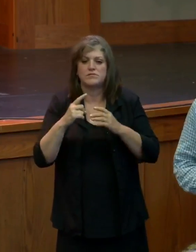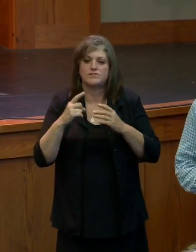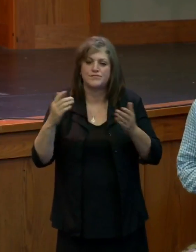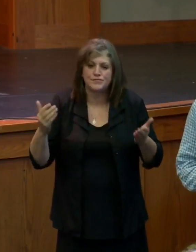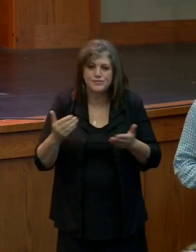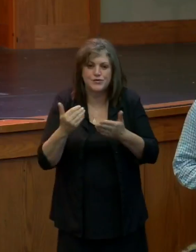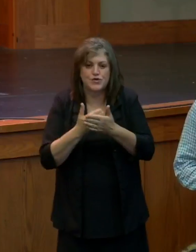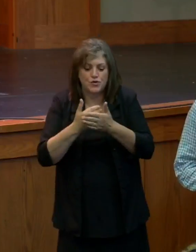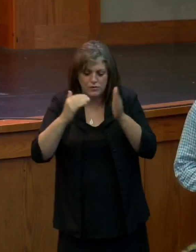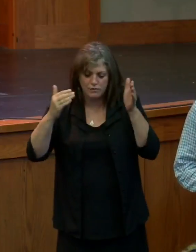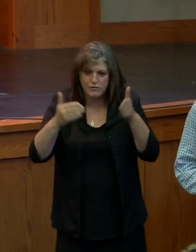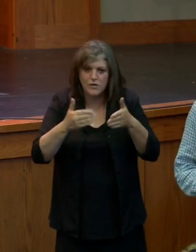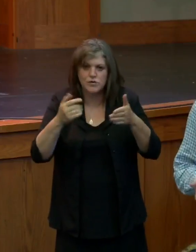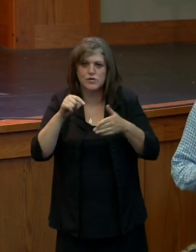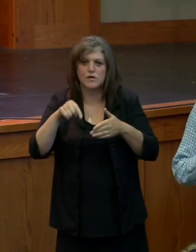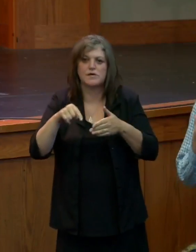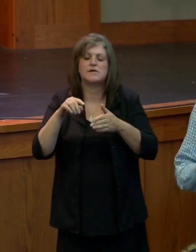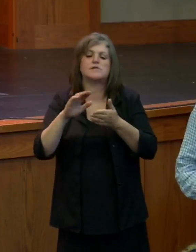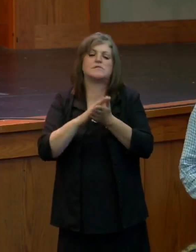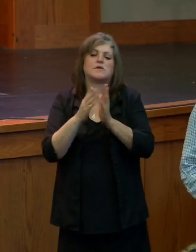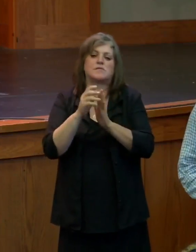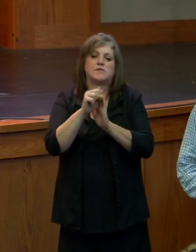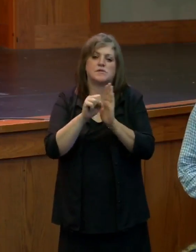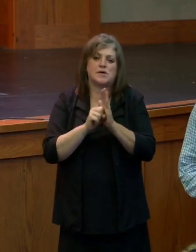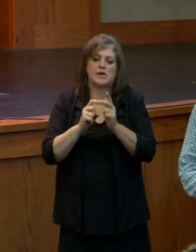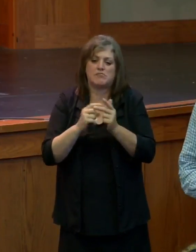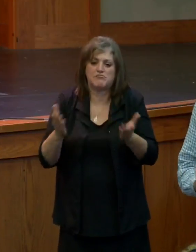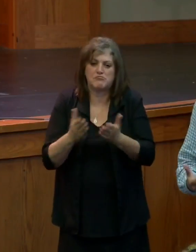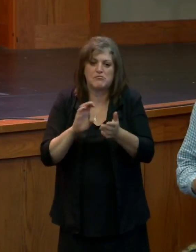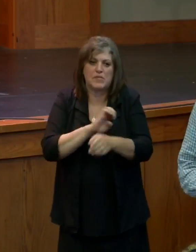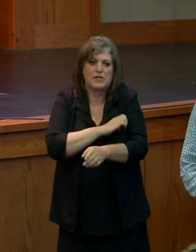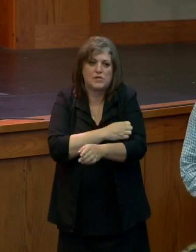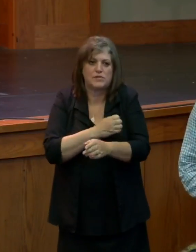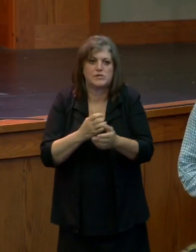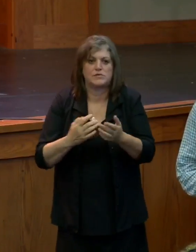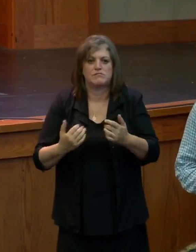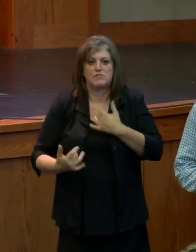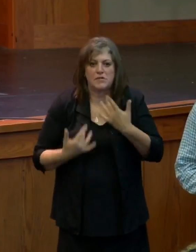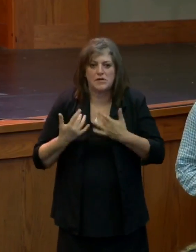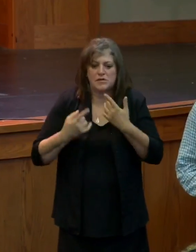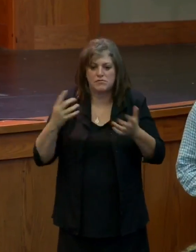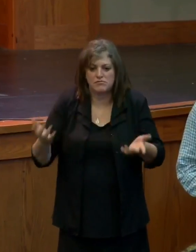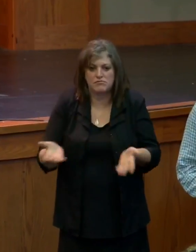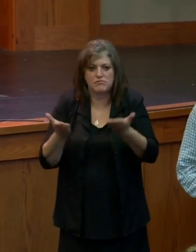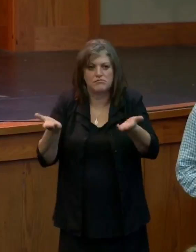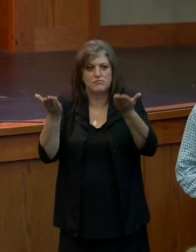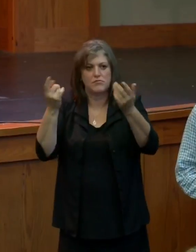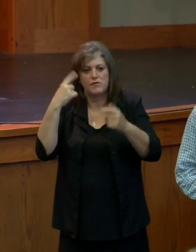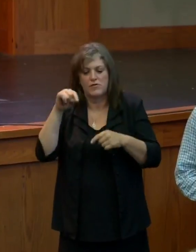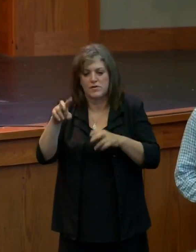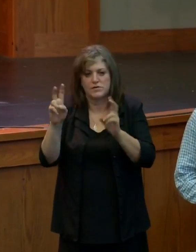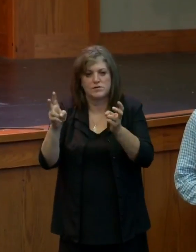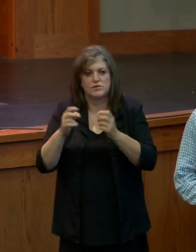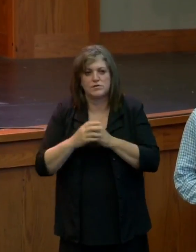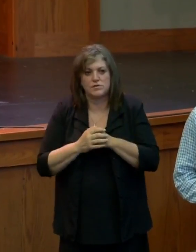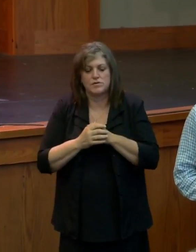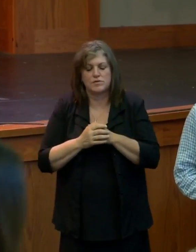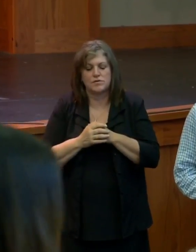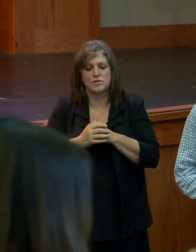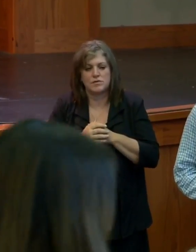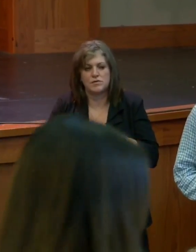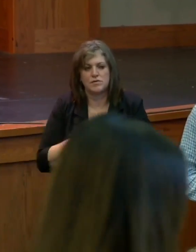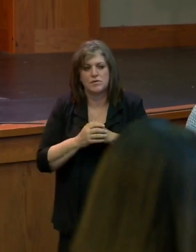ATTENTION TO STATEHOOD, REVISING ENTHUSIASM ABOUT THE ISSUE AND